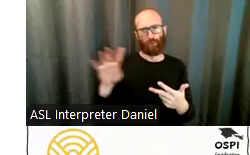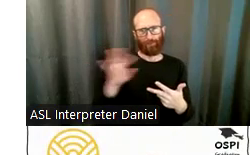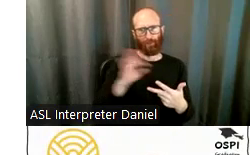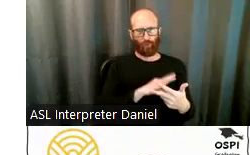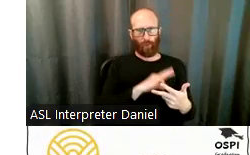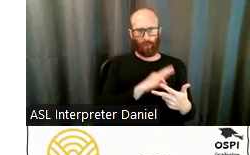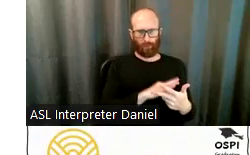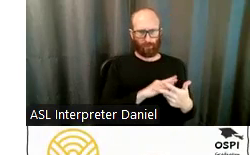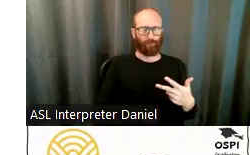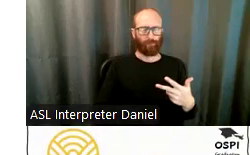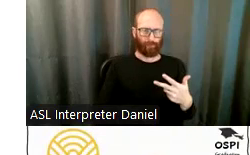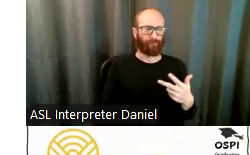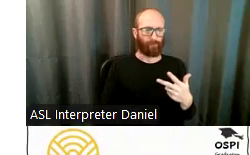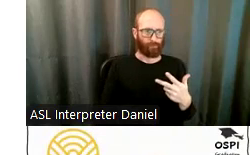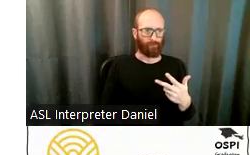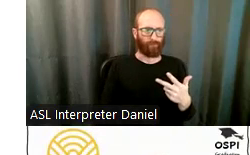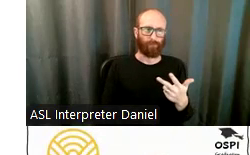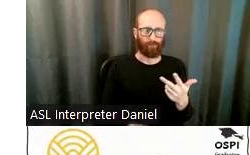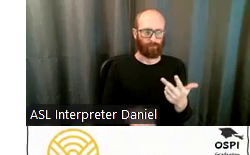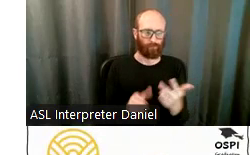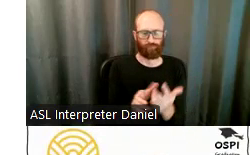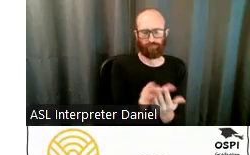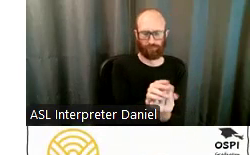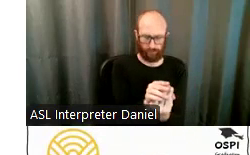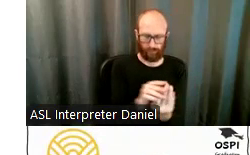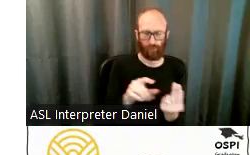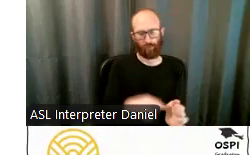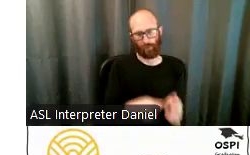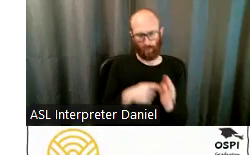and those are all components that are required and usually completed in